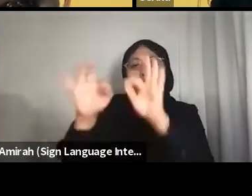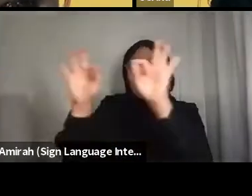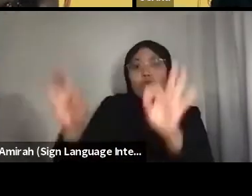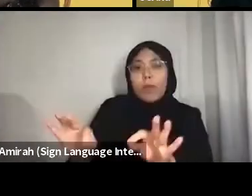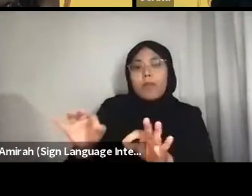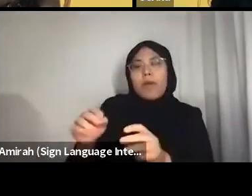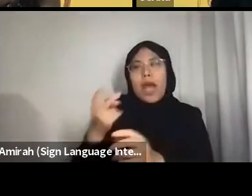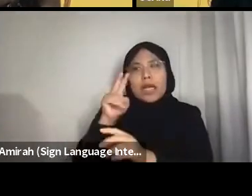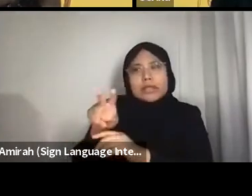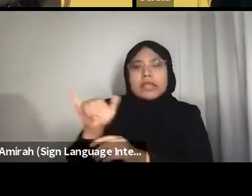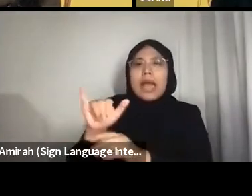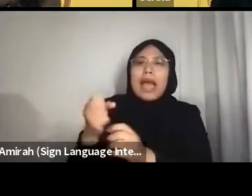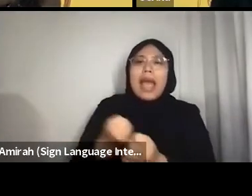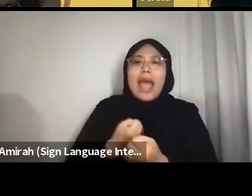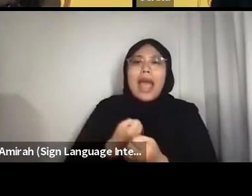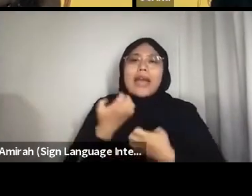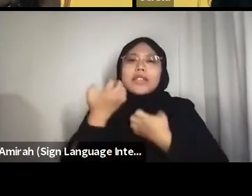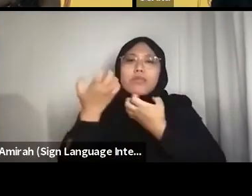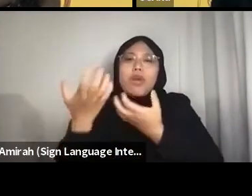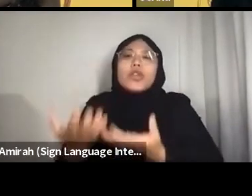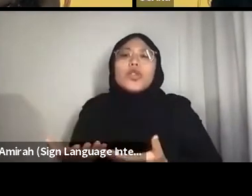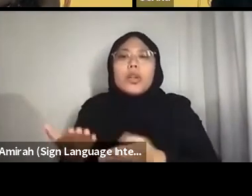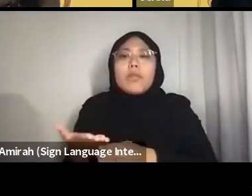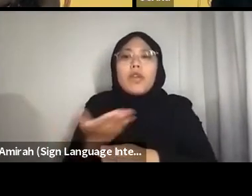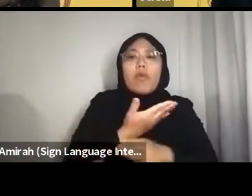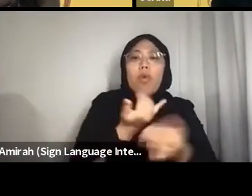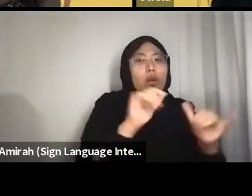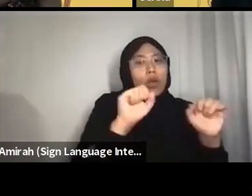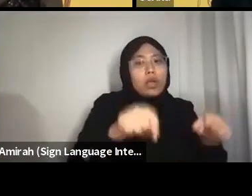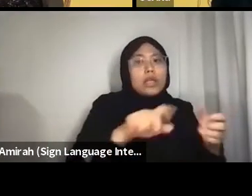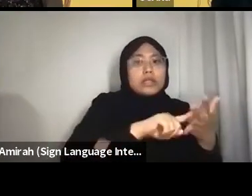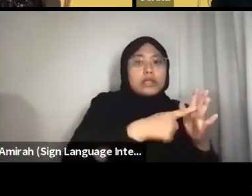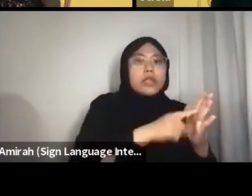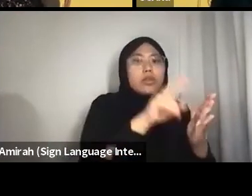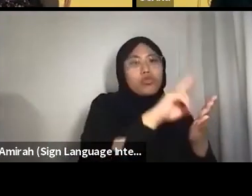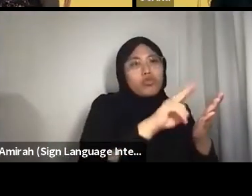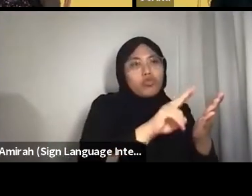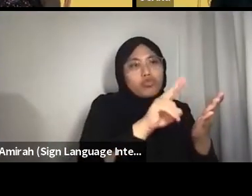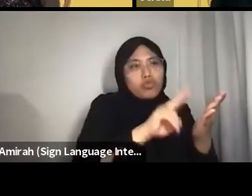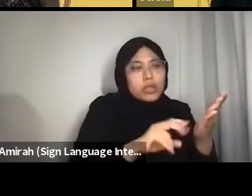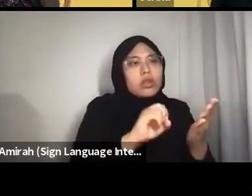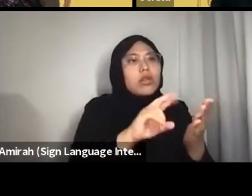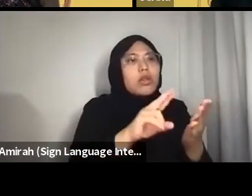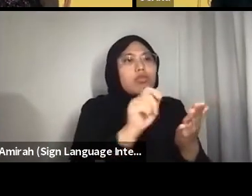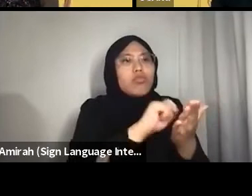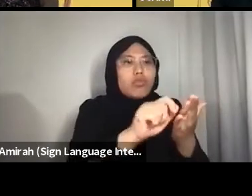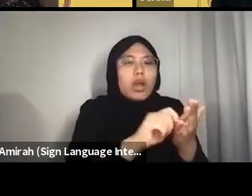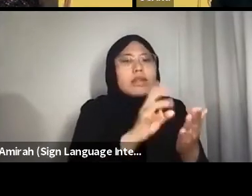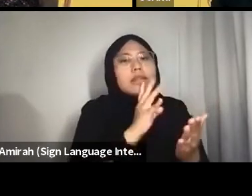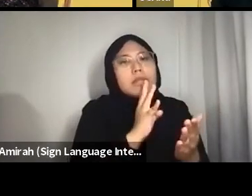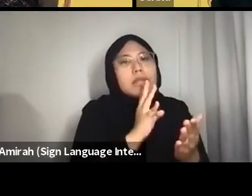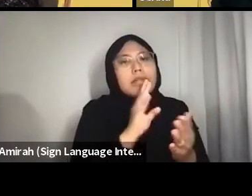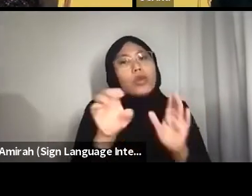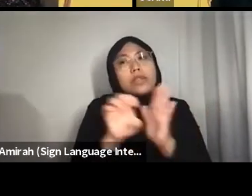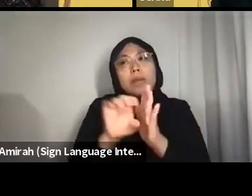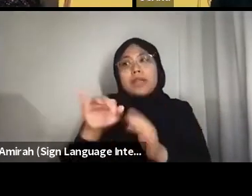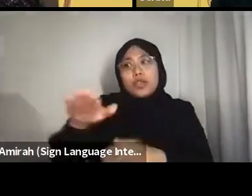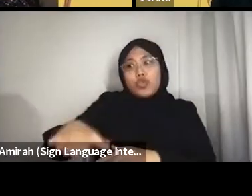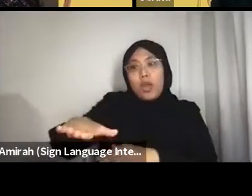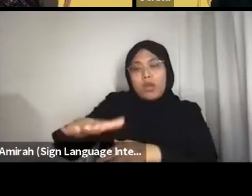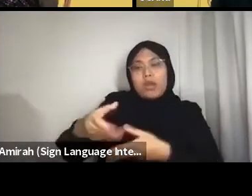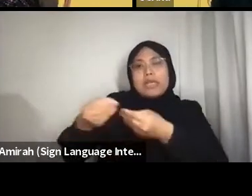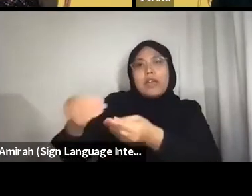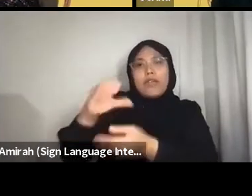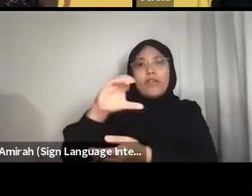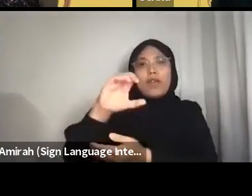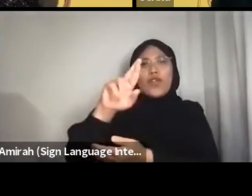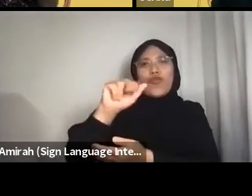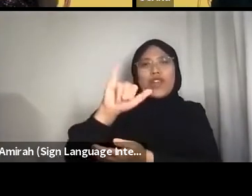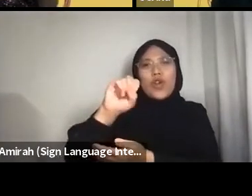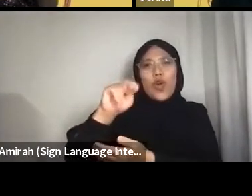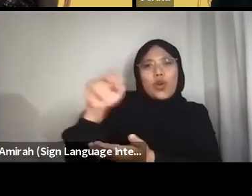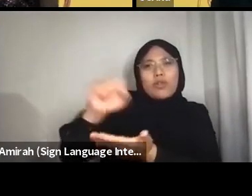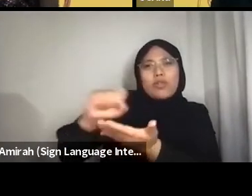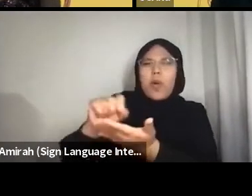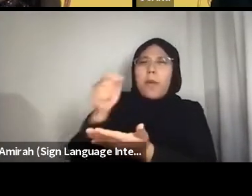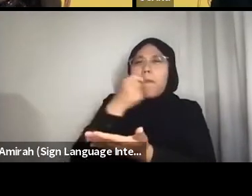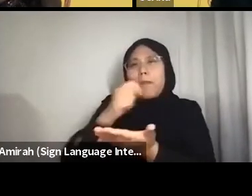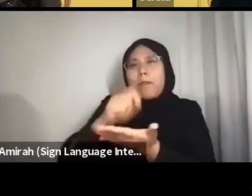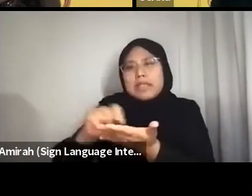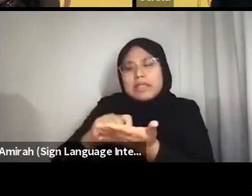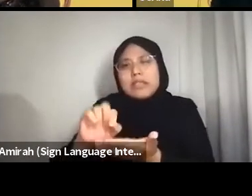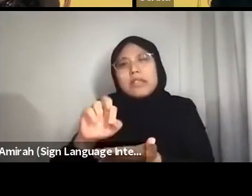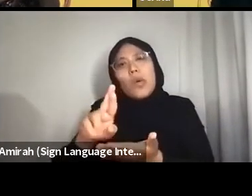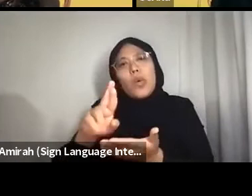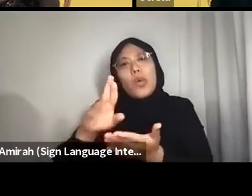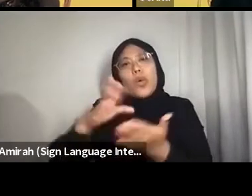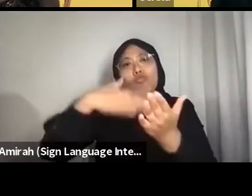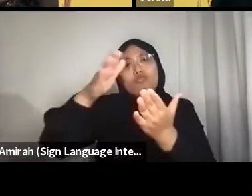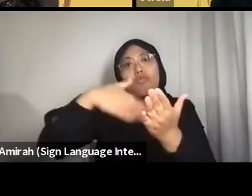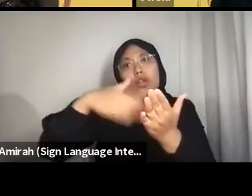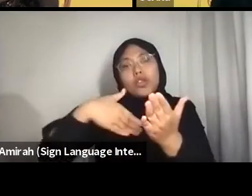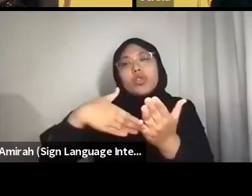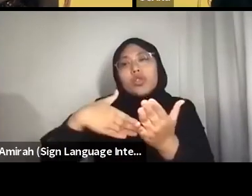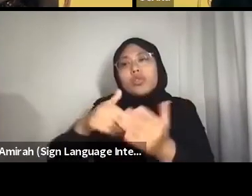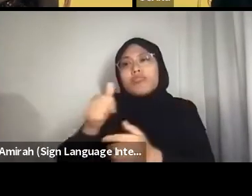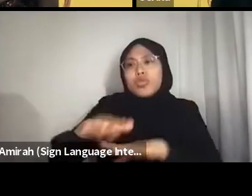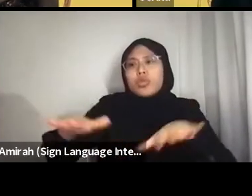Before any of us can write or even speak, if you just give a child a crayon or any form of pencil or a paintbrush, children will be able to express themselves freely.